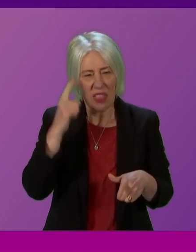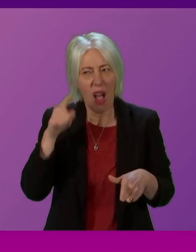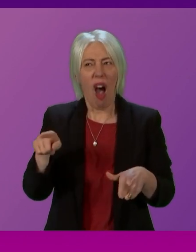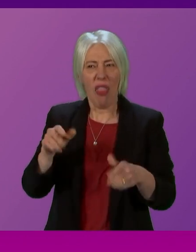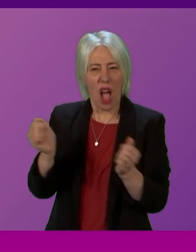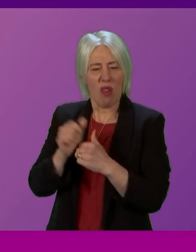issue.